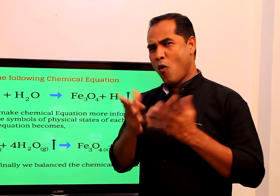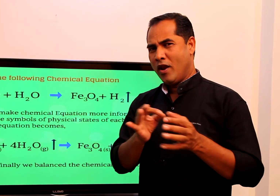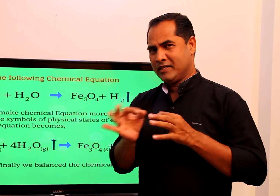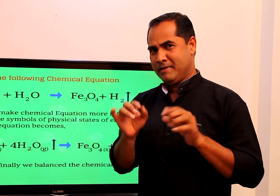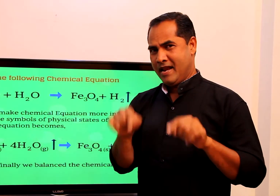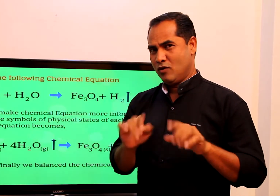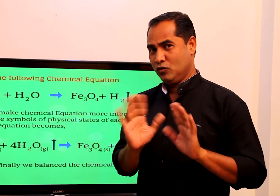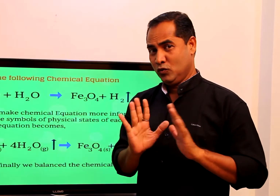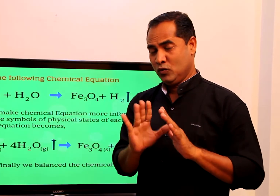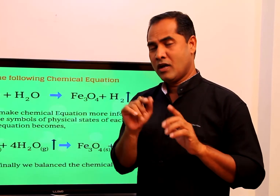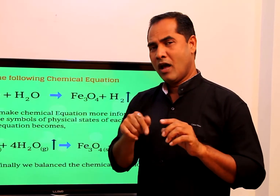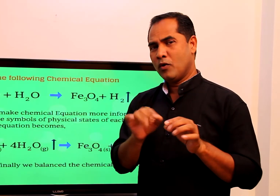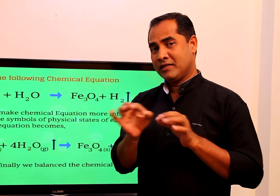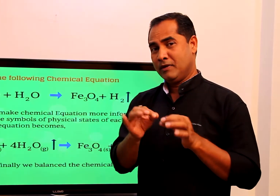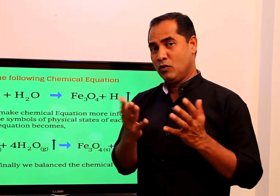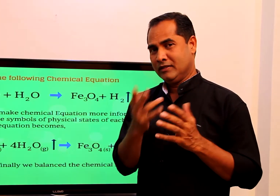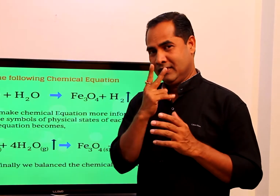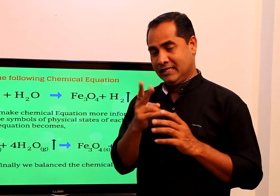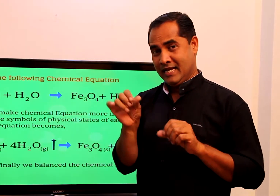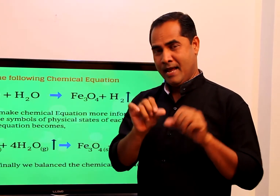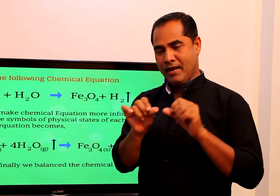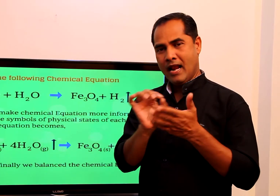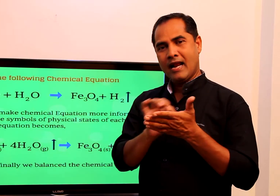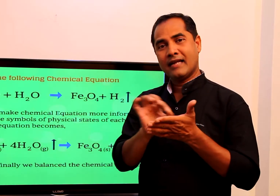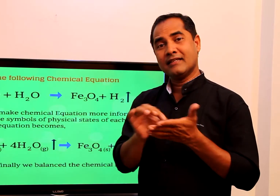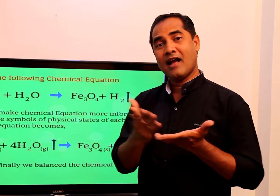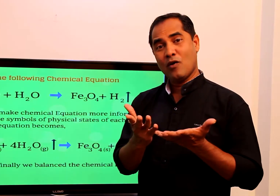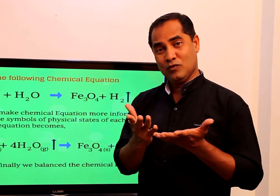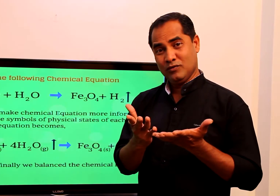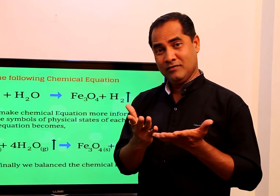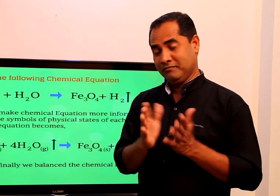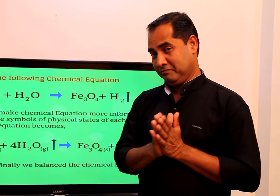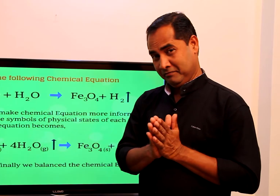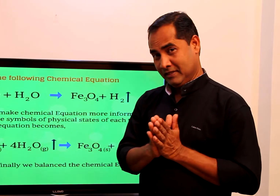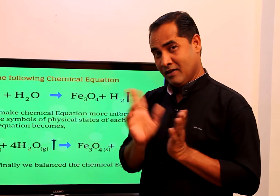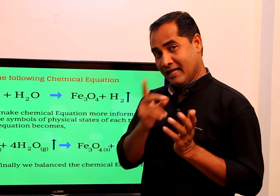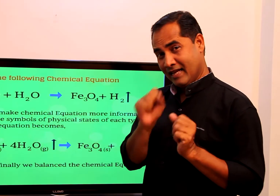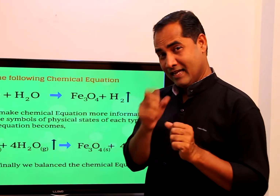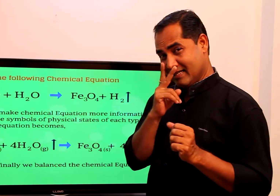Now in a chemical equation, there are certain terms, certain notations that we use.